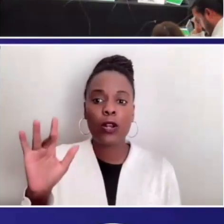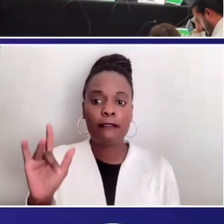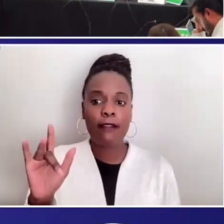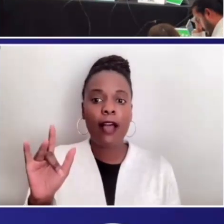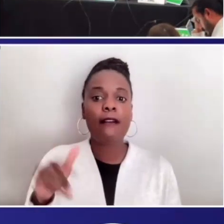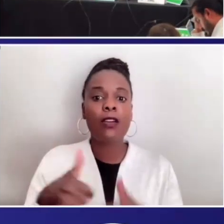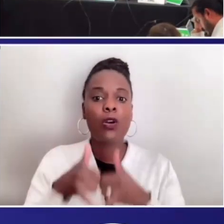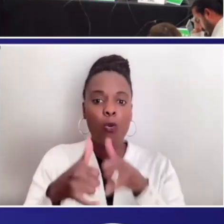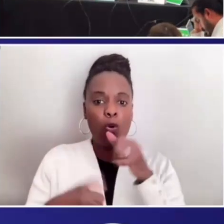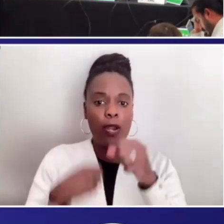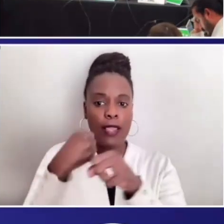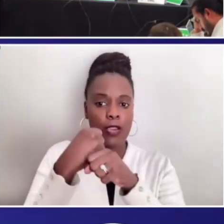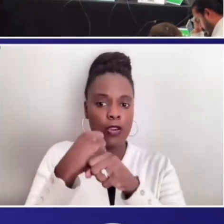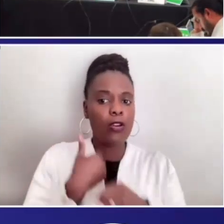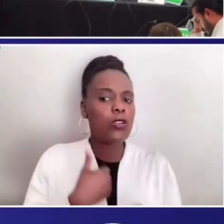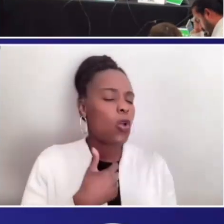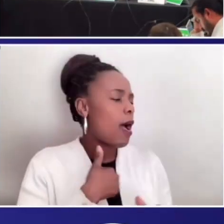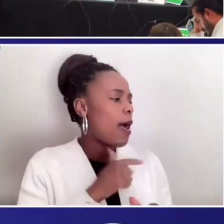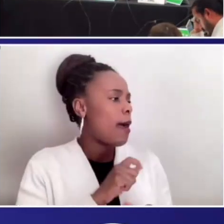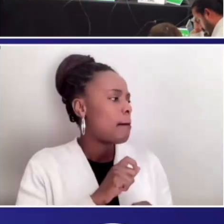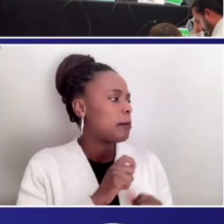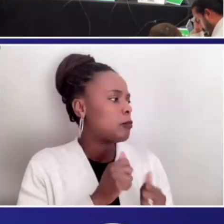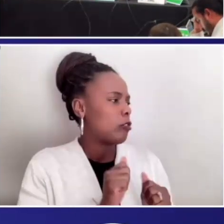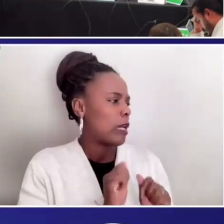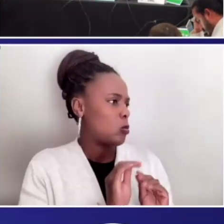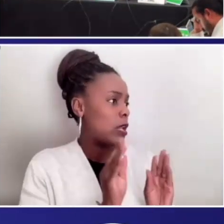clarification is, there are a lot of mental